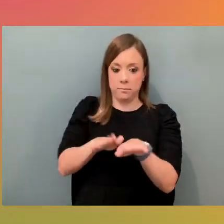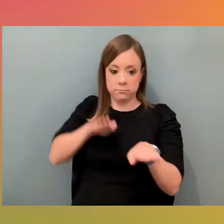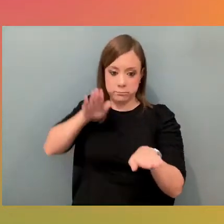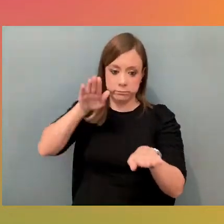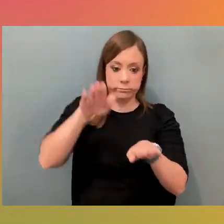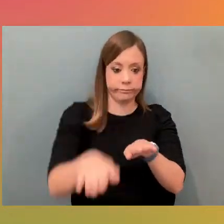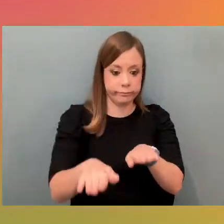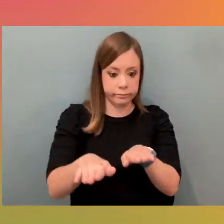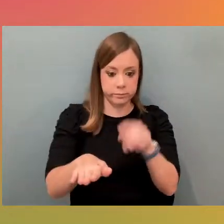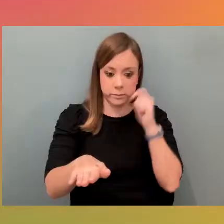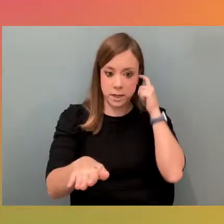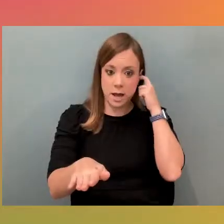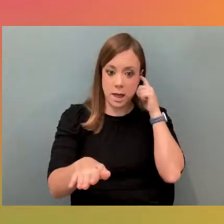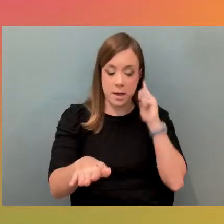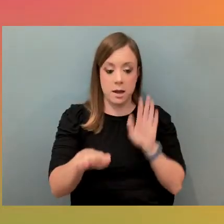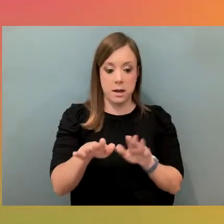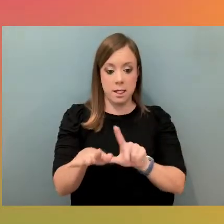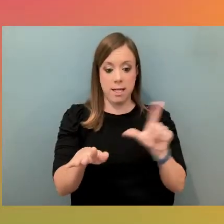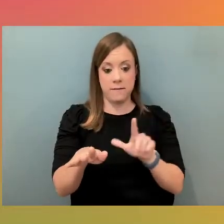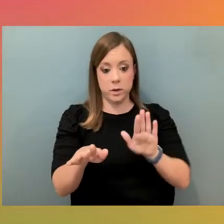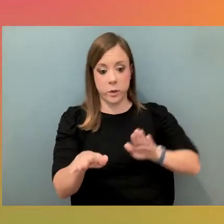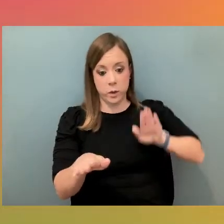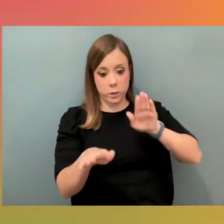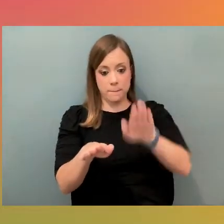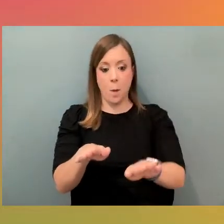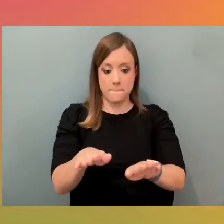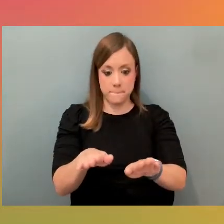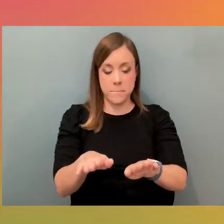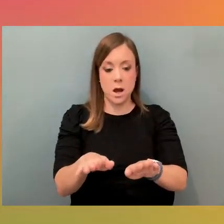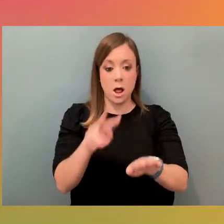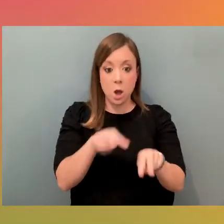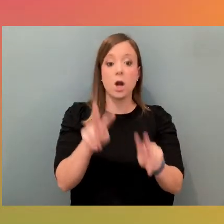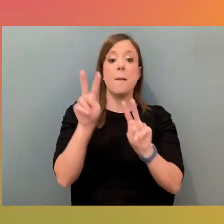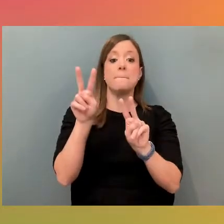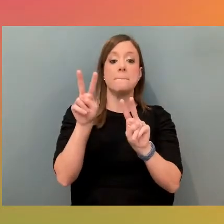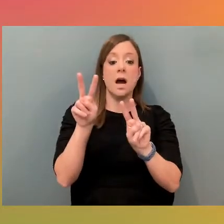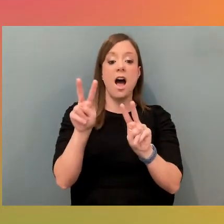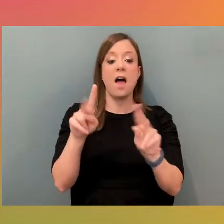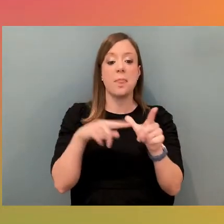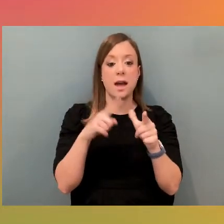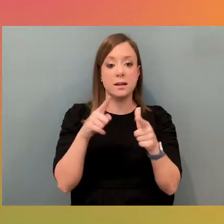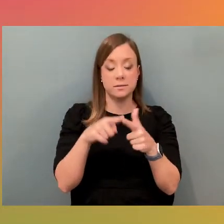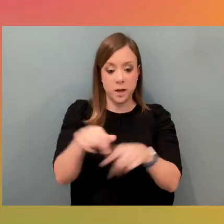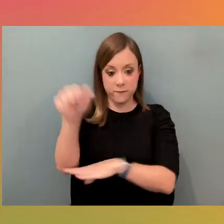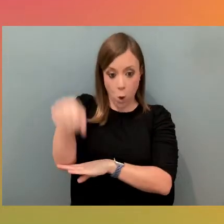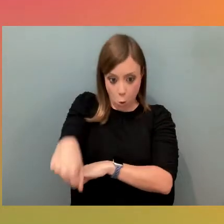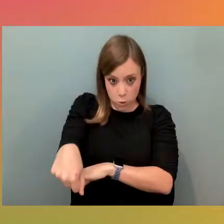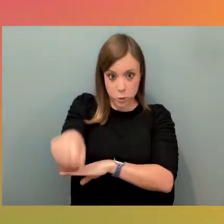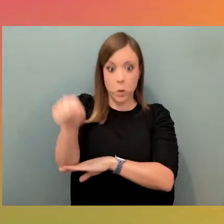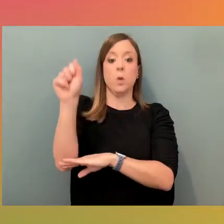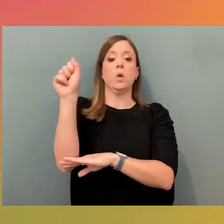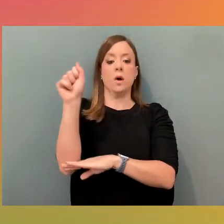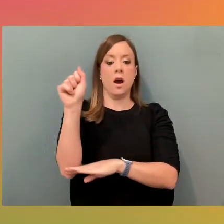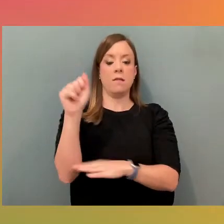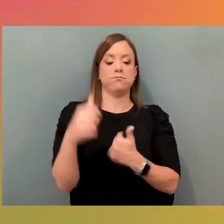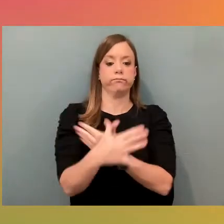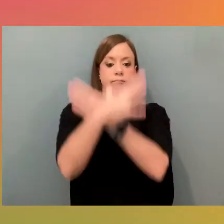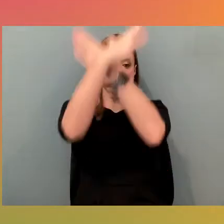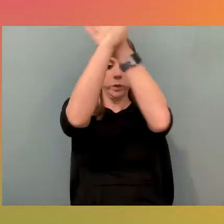FORWARD AS YOU BREATH OUT. STEP THE LEFT FOOT FORWARD INHALE LOOK UP.